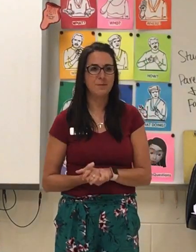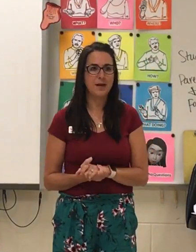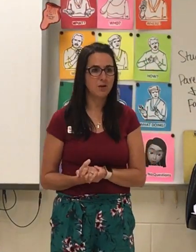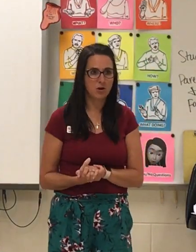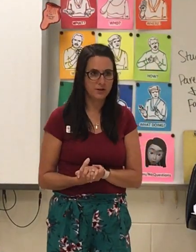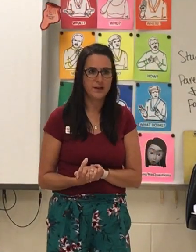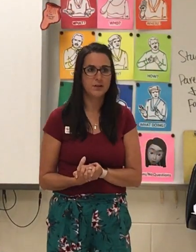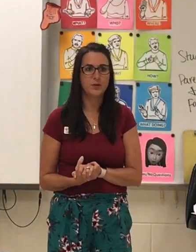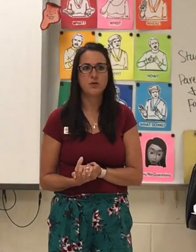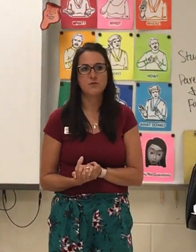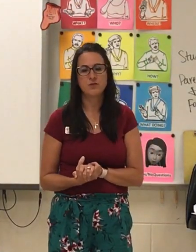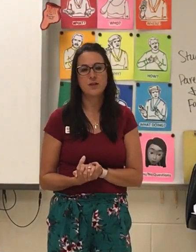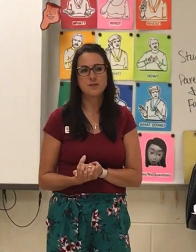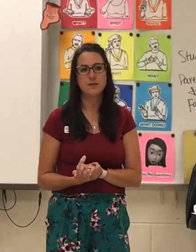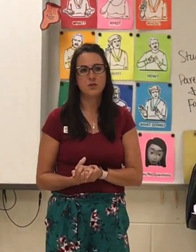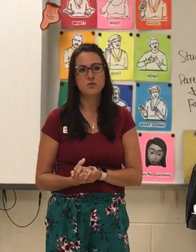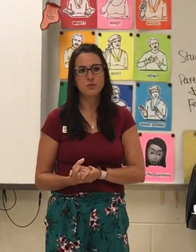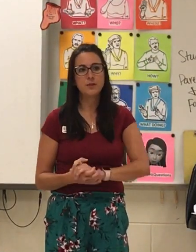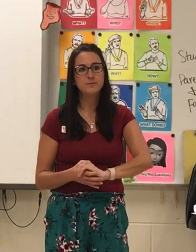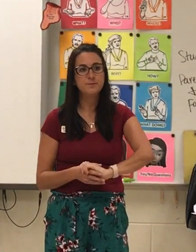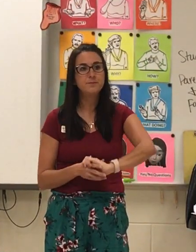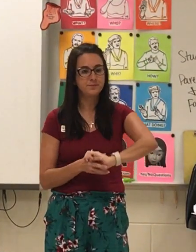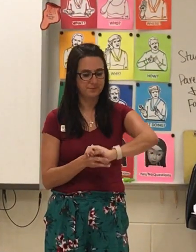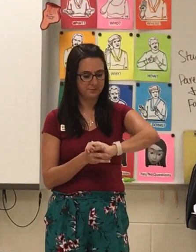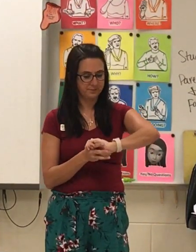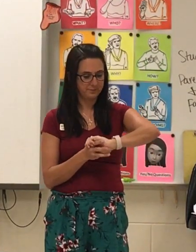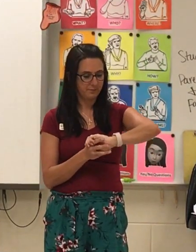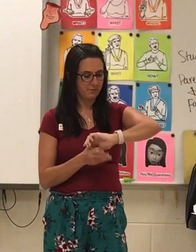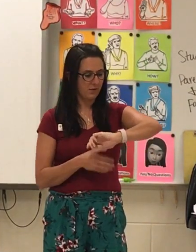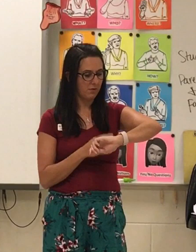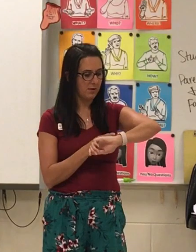iPad part in here that we use for testing usually